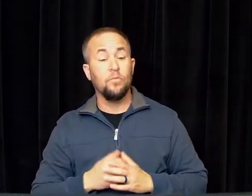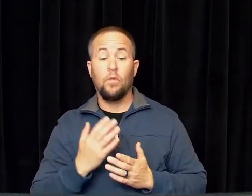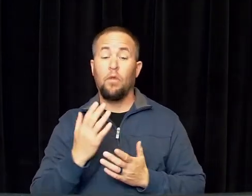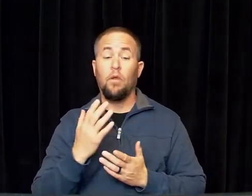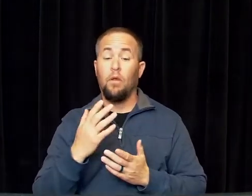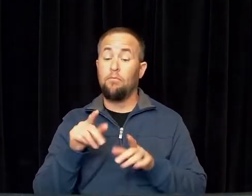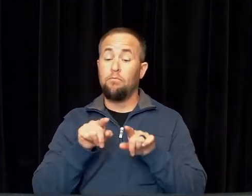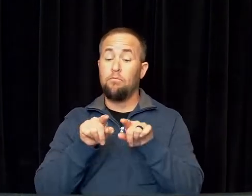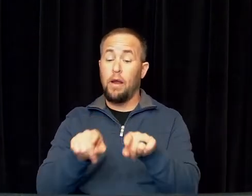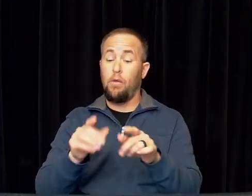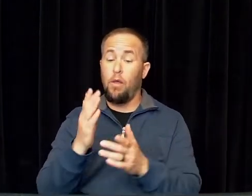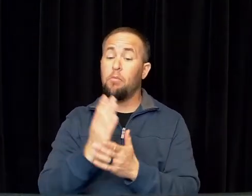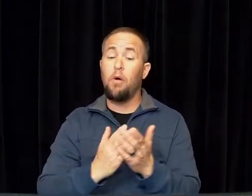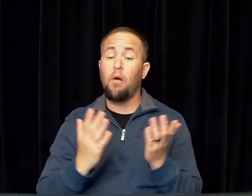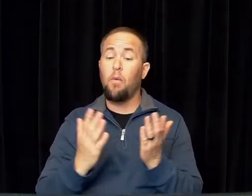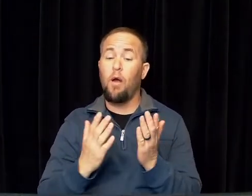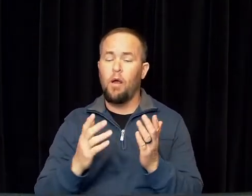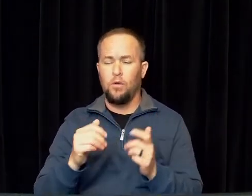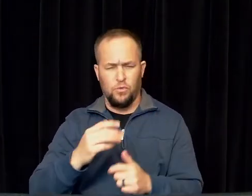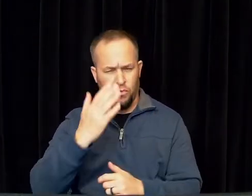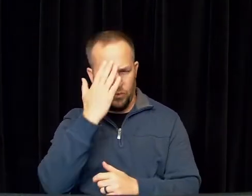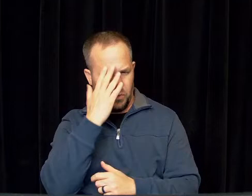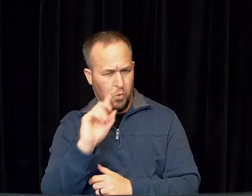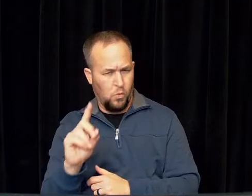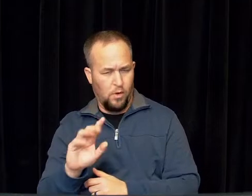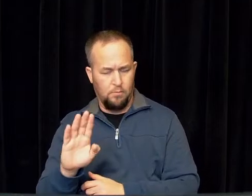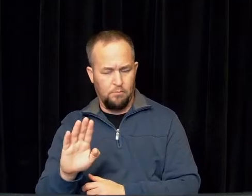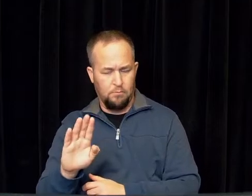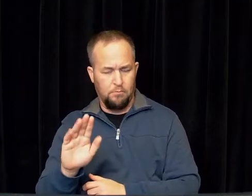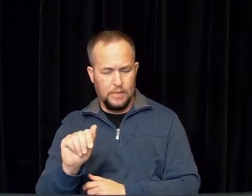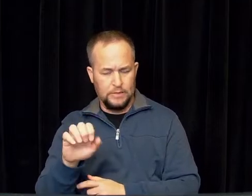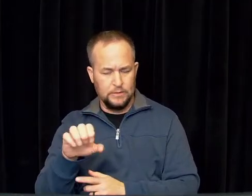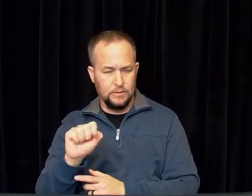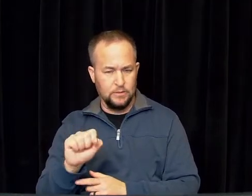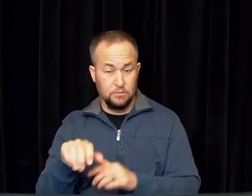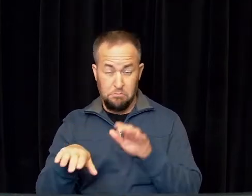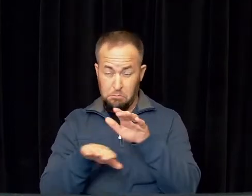that you can tell what the bases are. It does not necessarily mean the bottom because you can turn